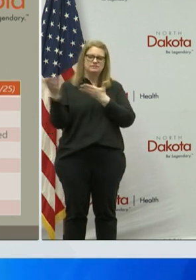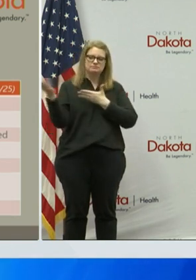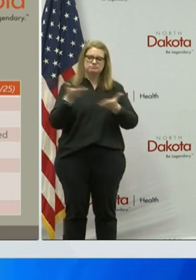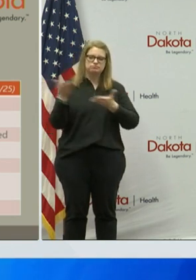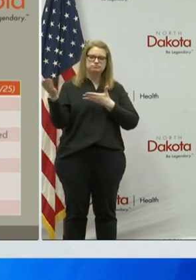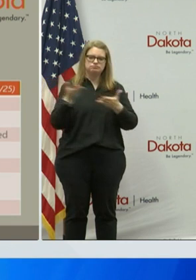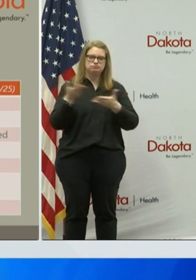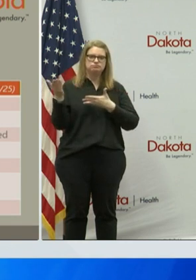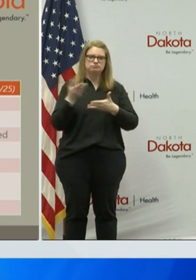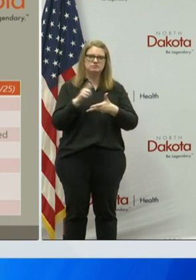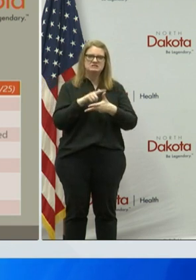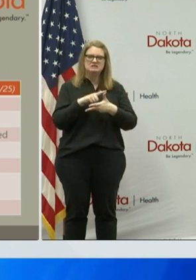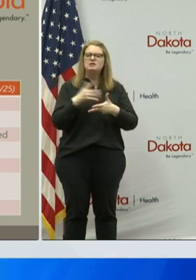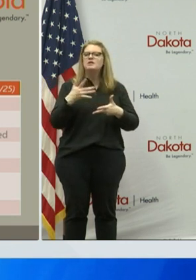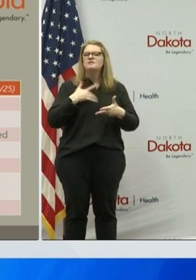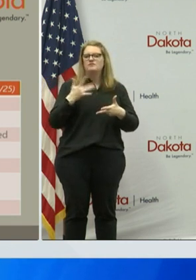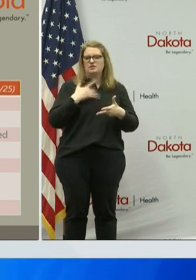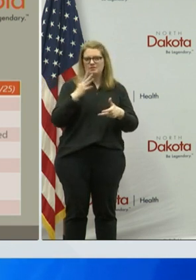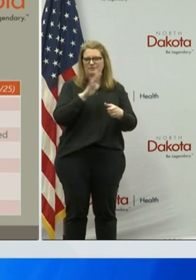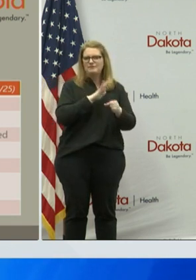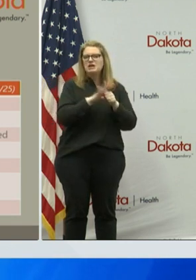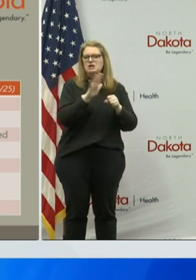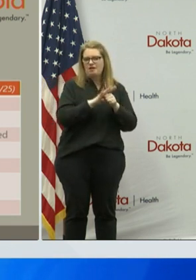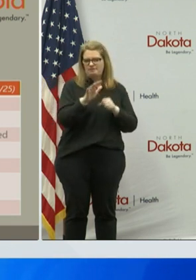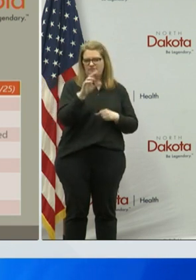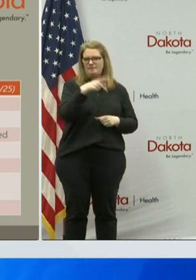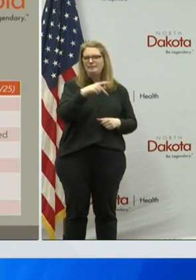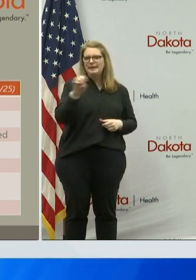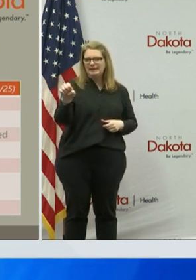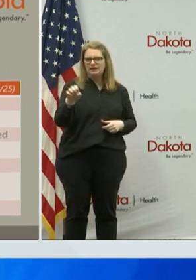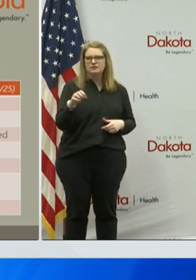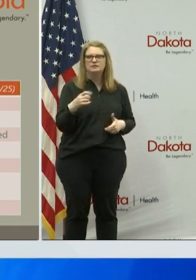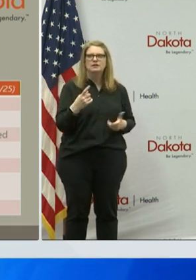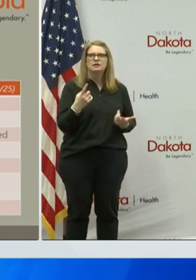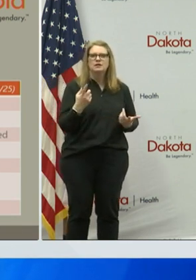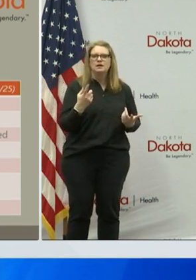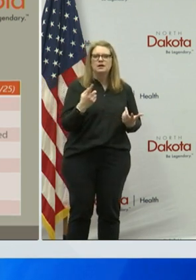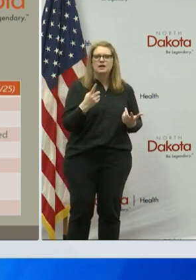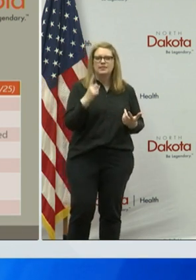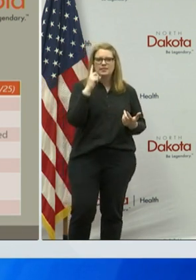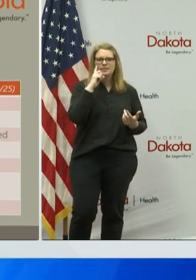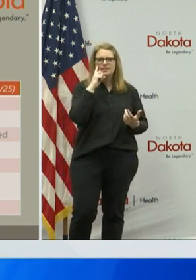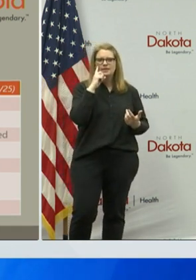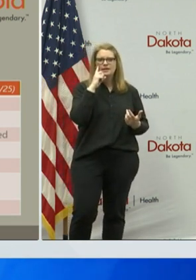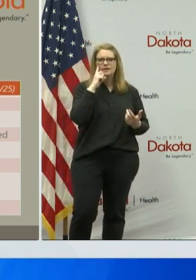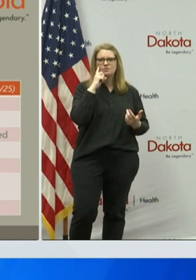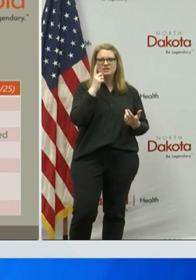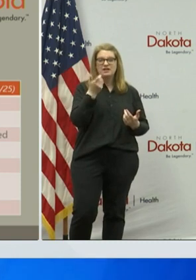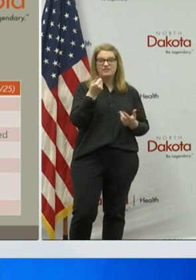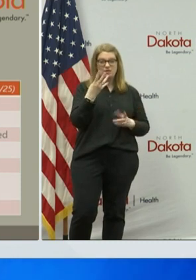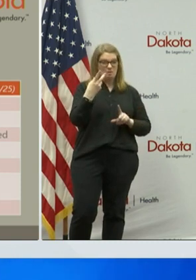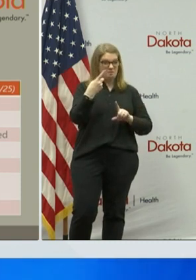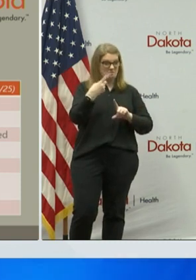OF ATTENTION BECAUSE HOSPITAL BEDS ARE GOOD. WITH THE INCREASE IN SUPPLY